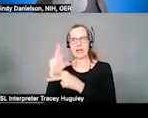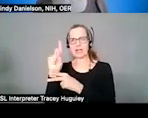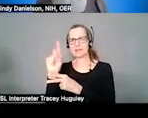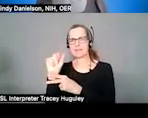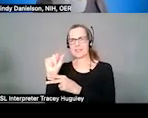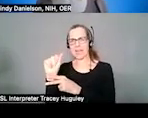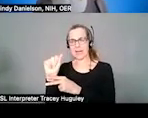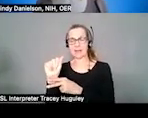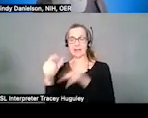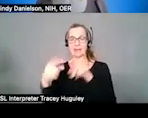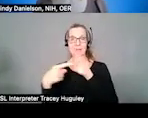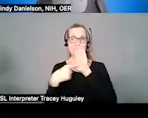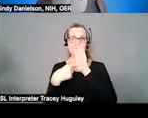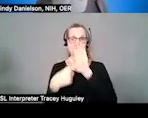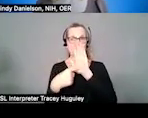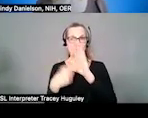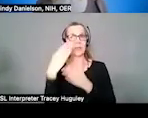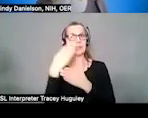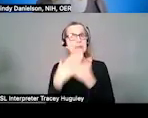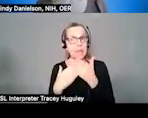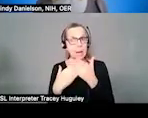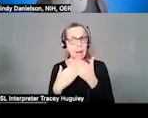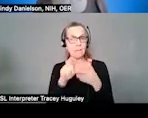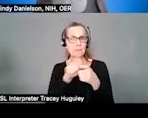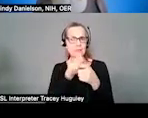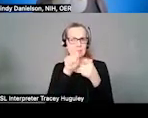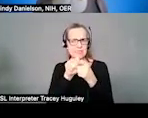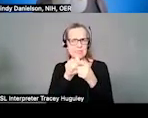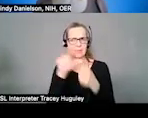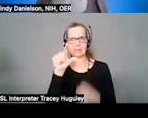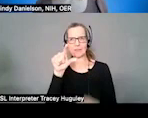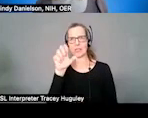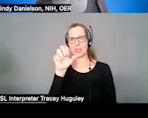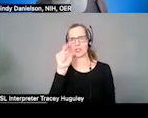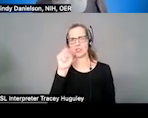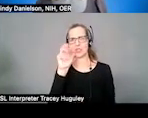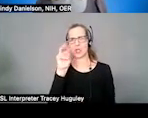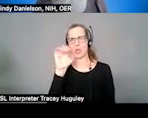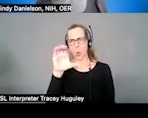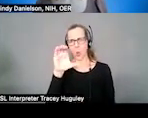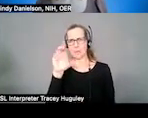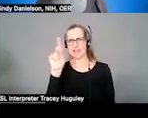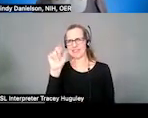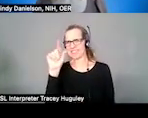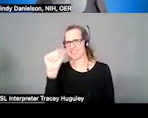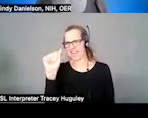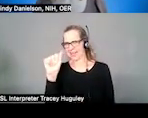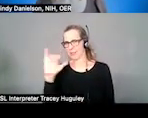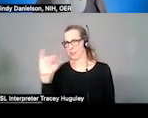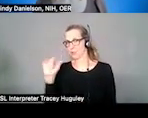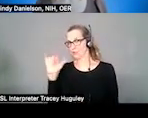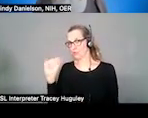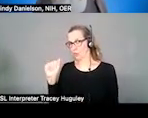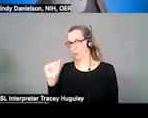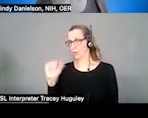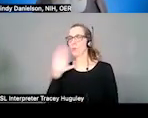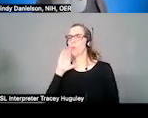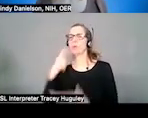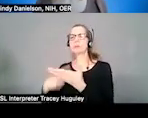that there are some examples specific to genomic data, and so I'm going to turn it back to Julia to talk more about some changes to plans